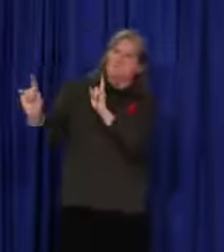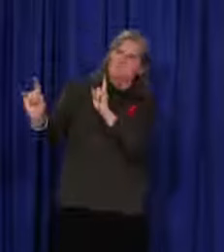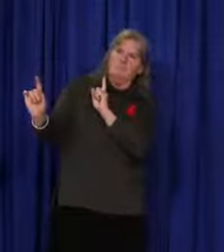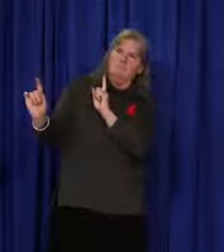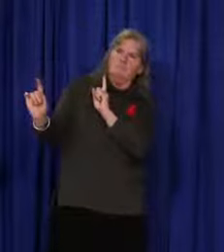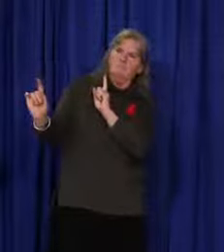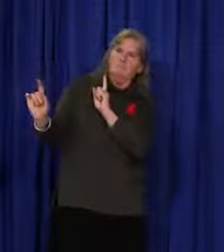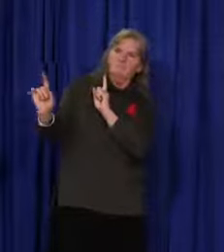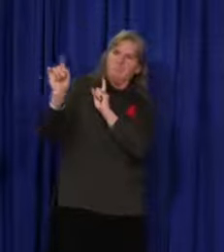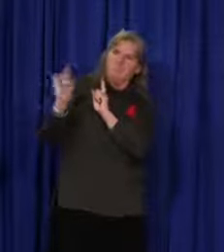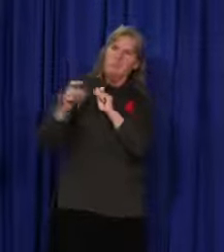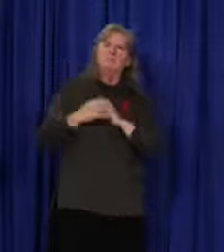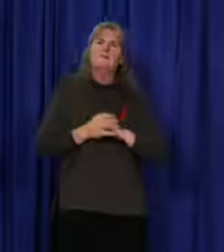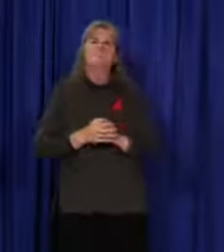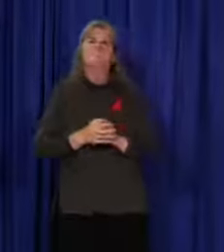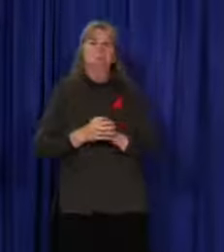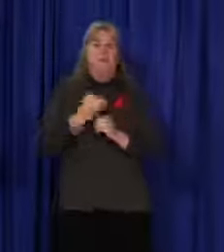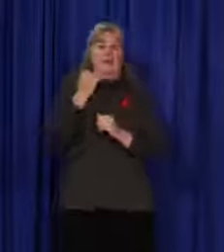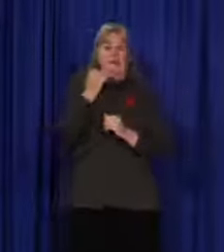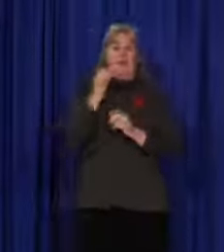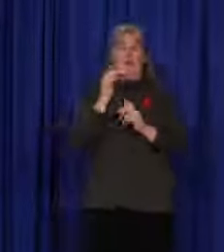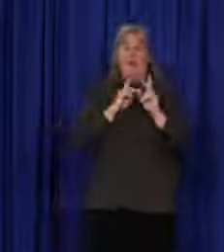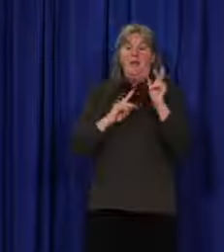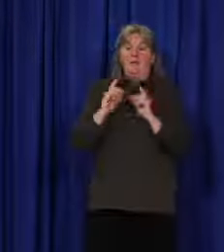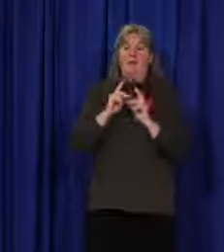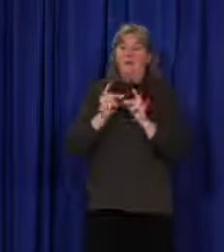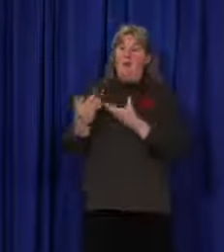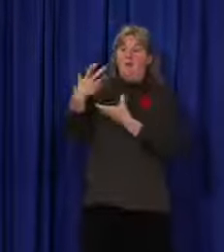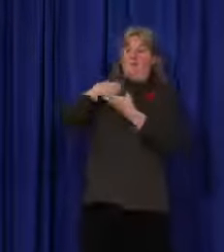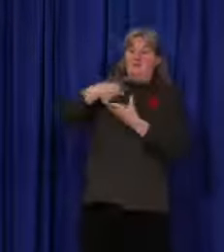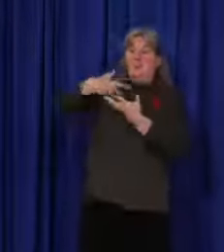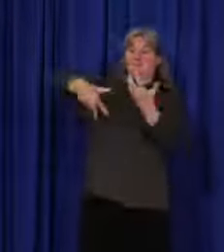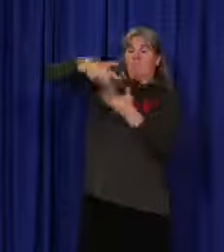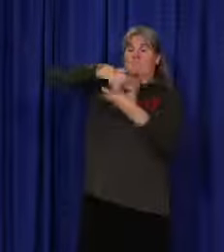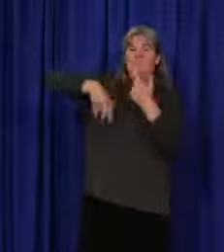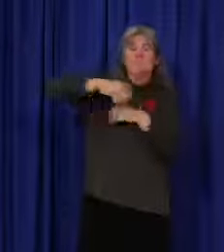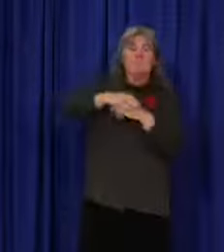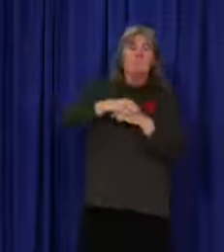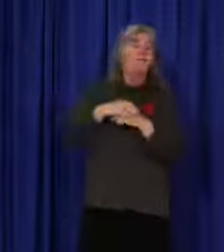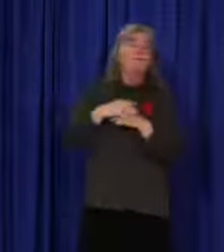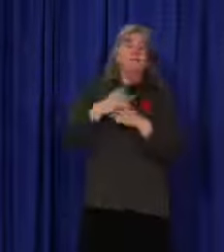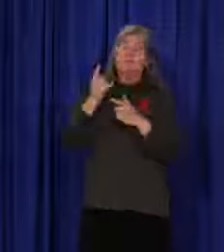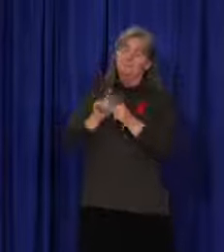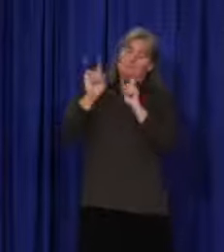where we were. Many national sports organizations are working through details of what play